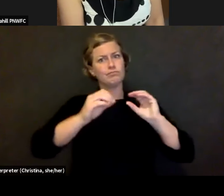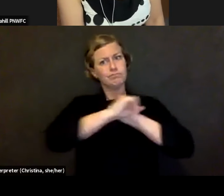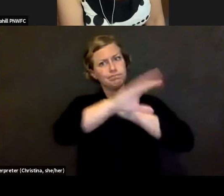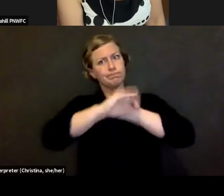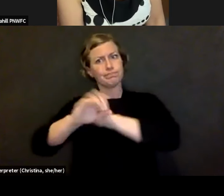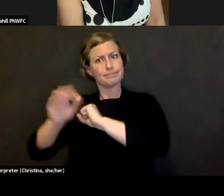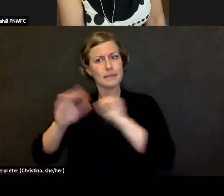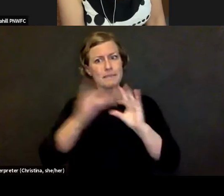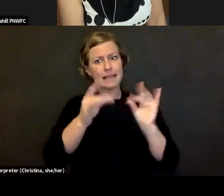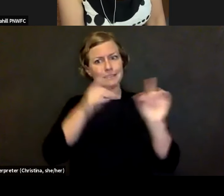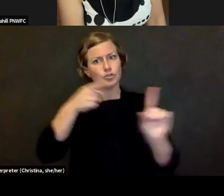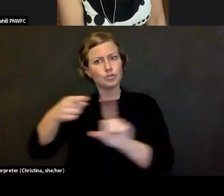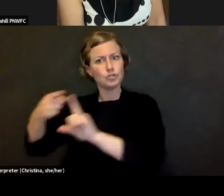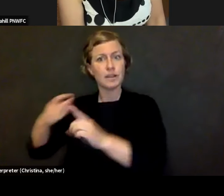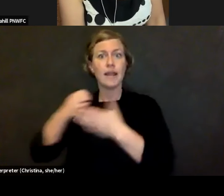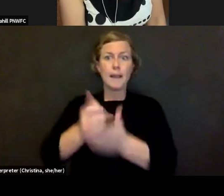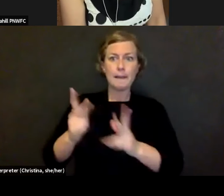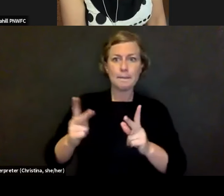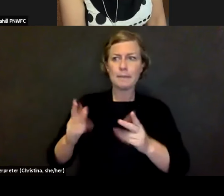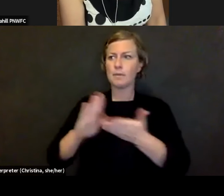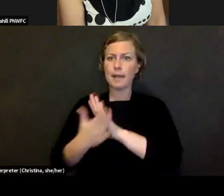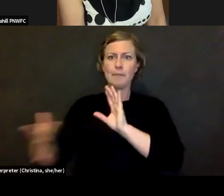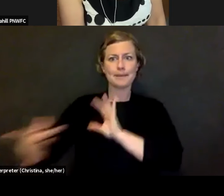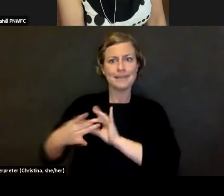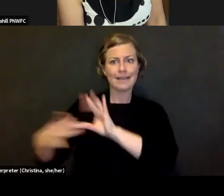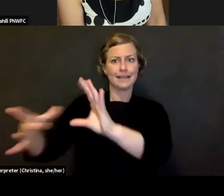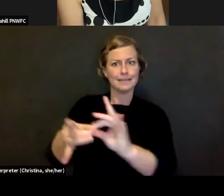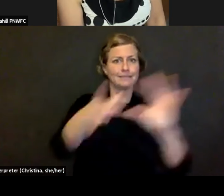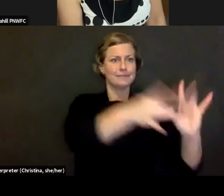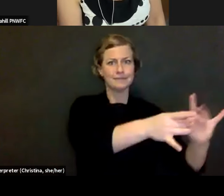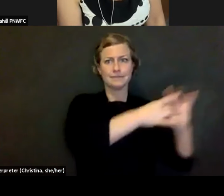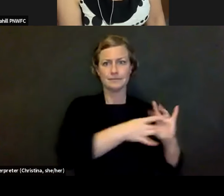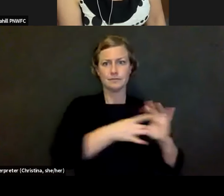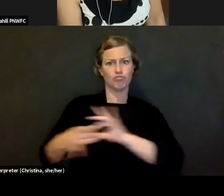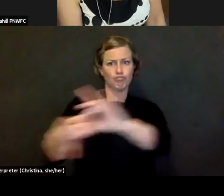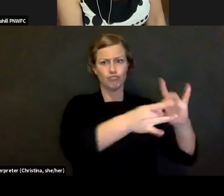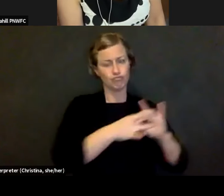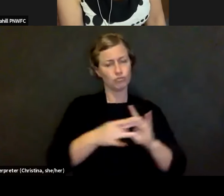pocket. People may use it to look at memes. Let's do better and more and use these tools to spread